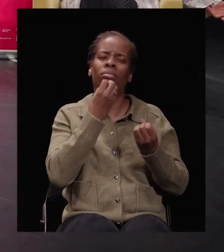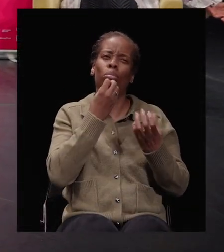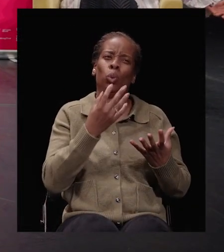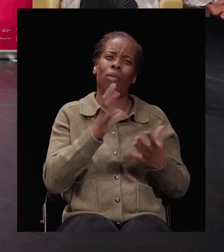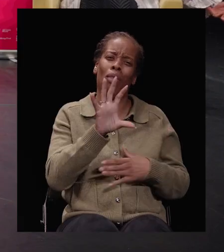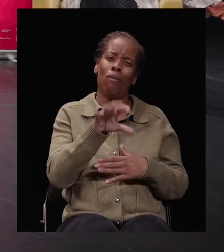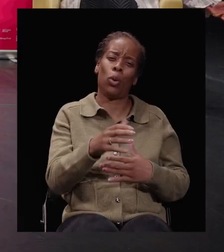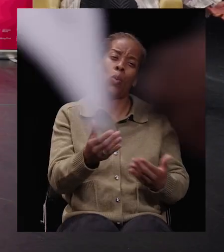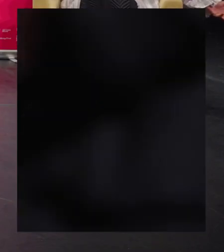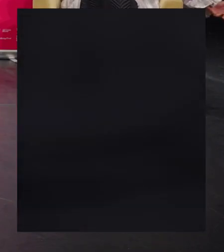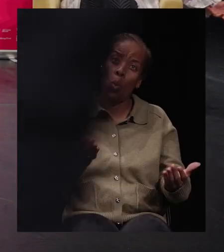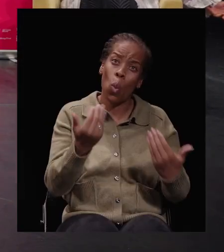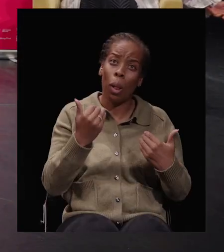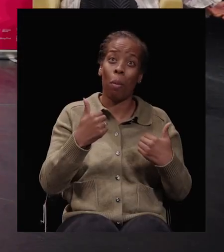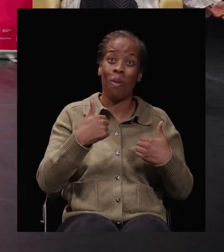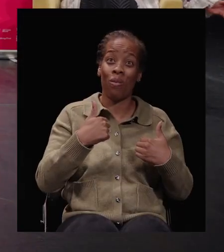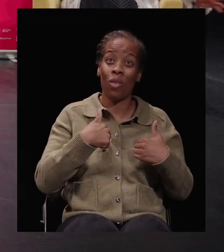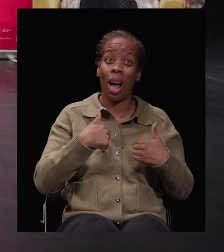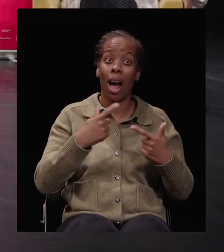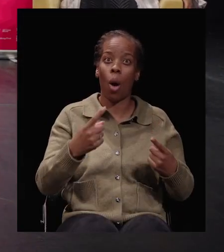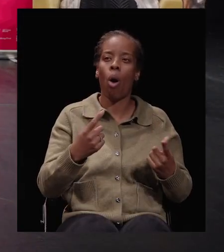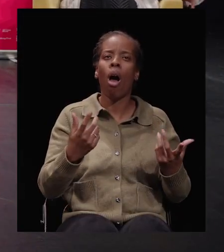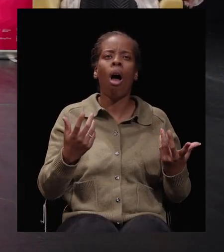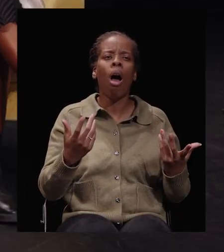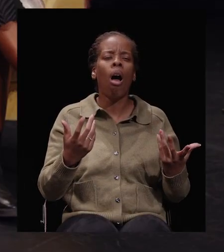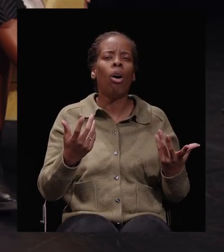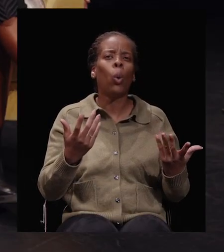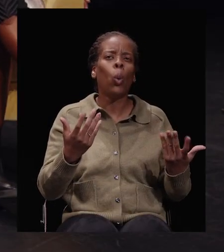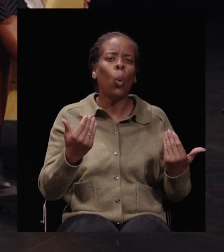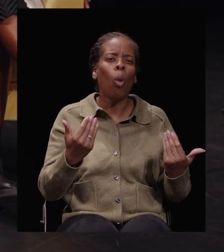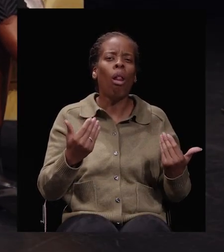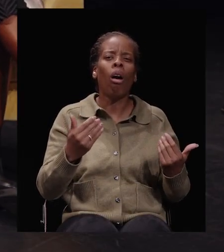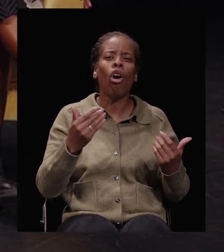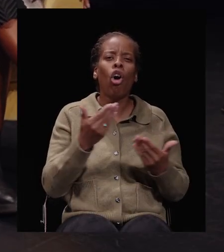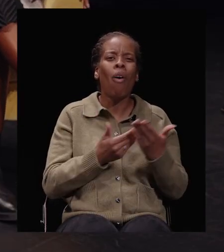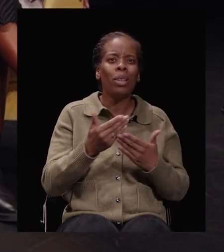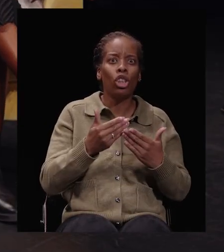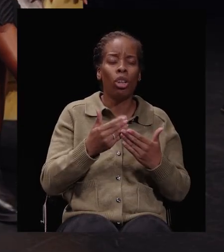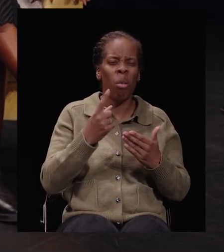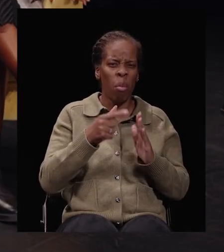for our cool conversation on a hot topic, art and class. As Freddie said, my name's Brenda Emmanus,